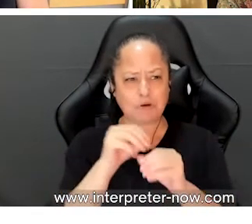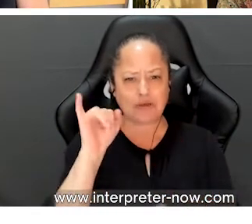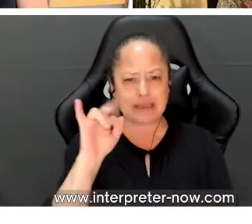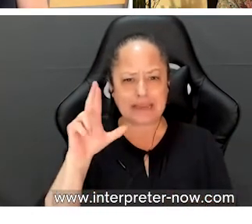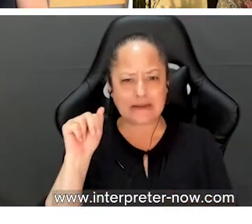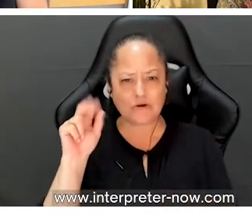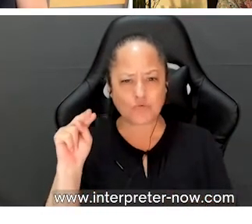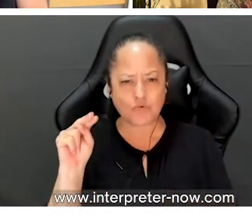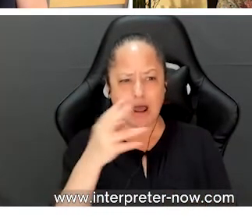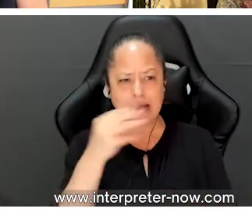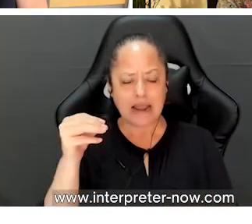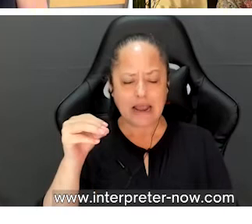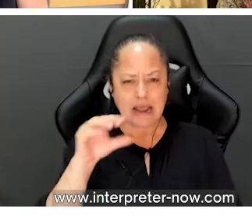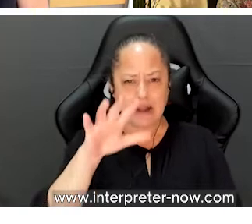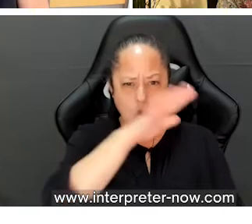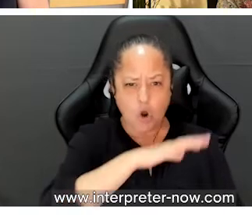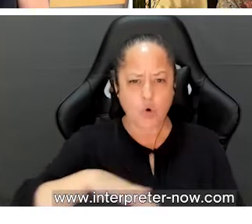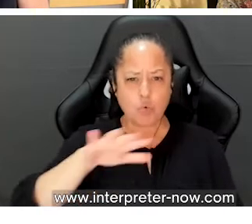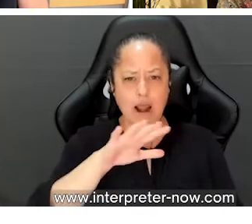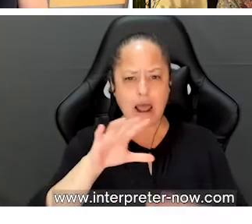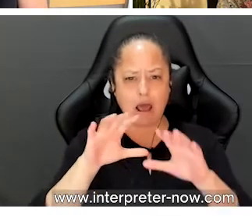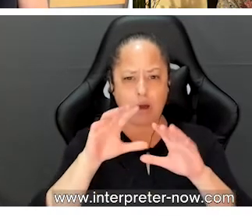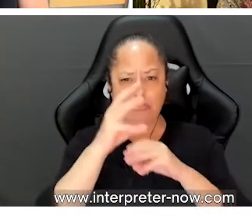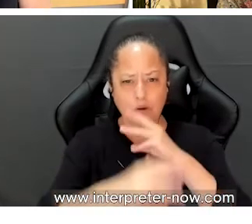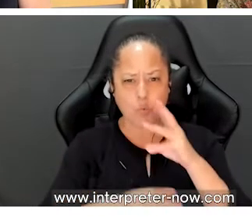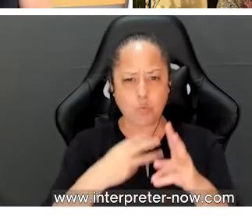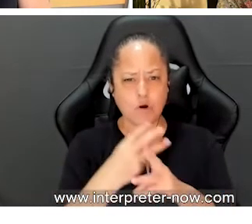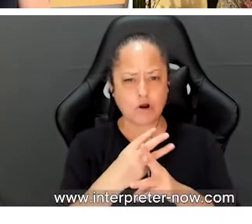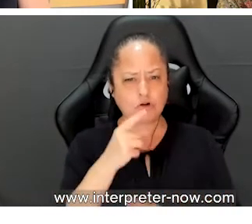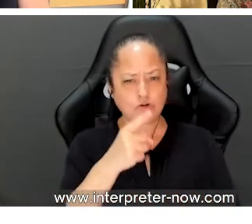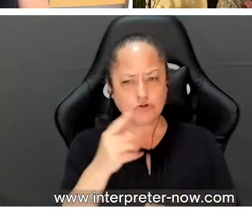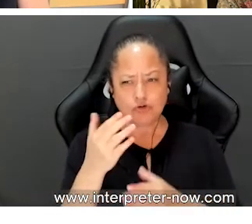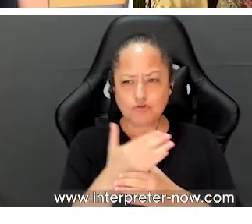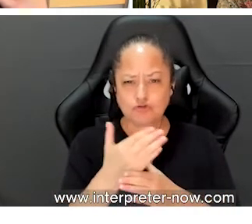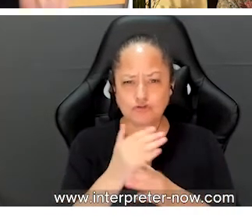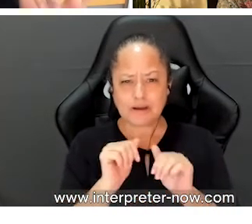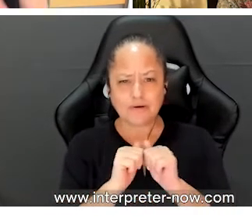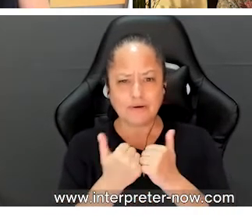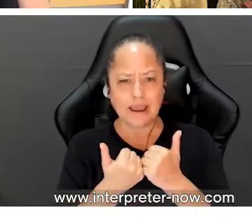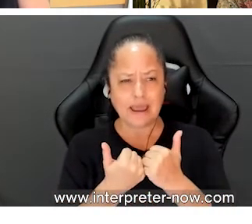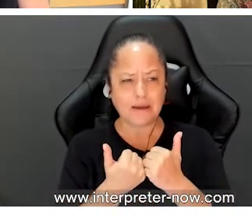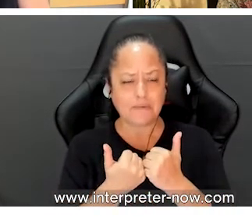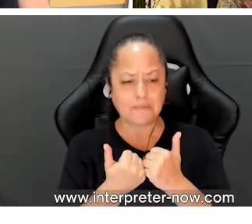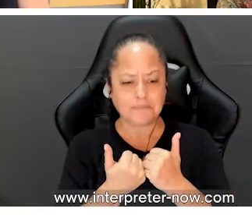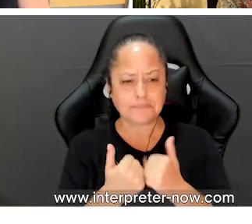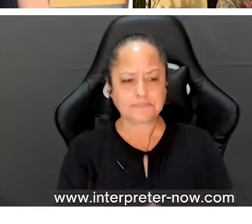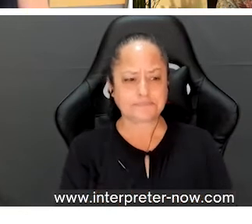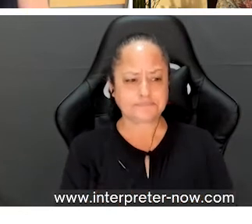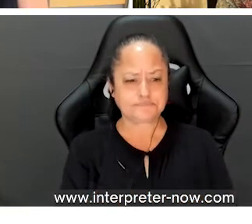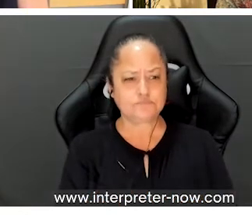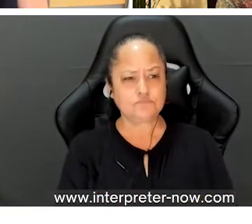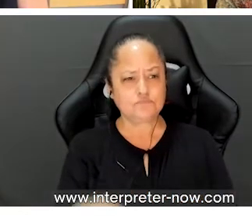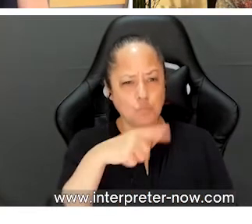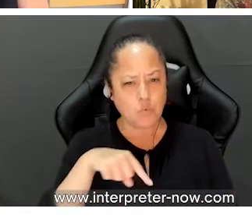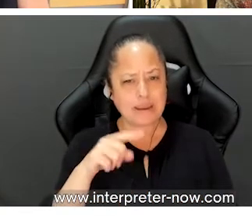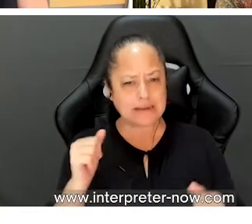Can you share how we can address this, how managers can address this in the workplace,